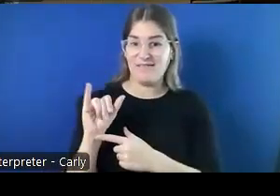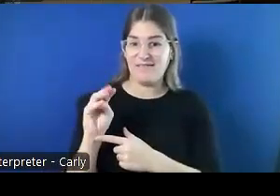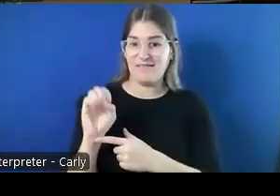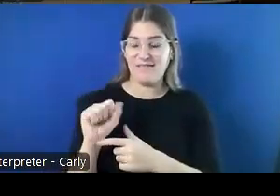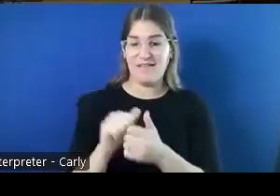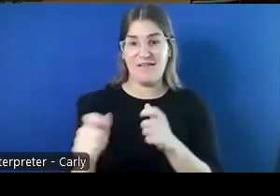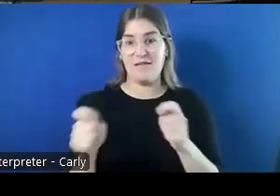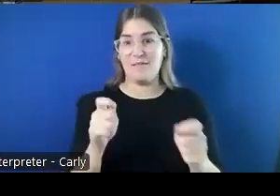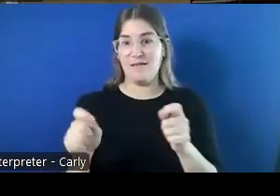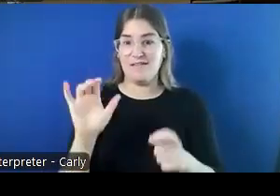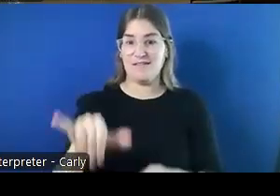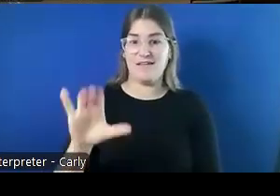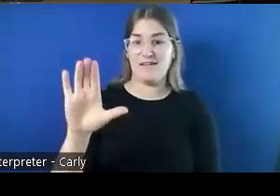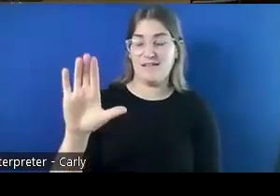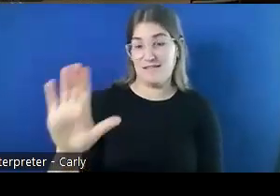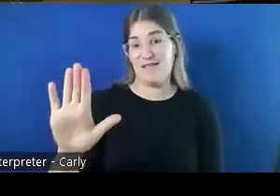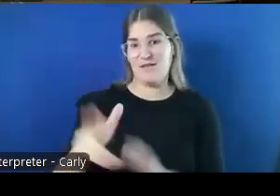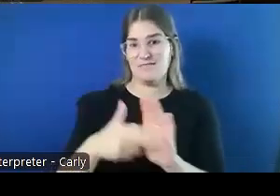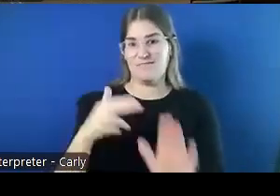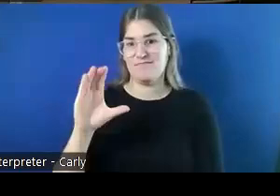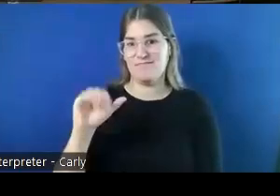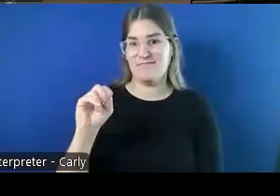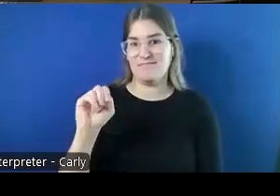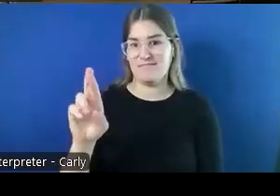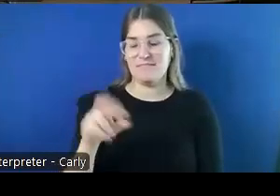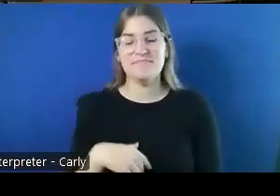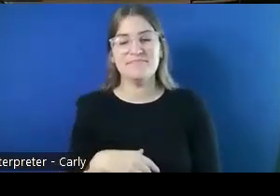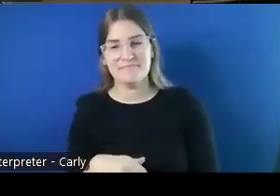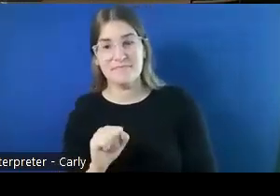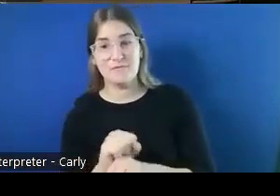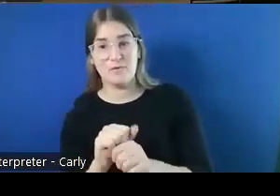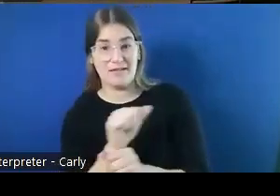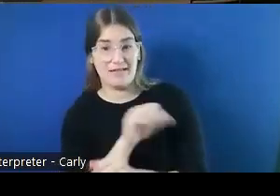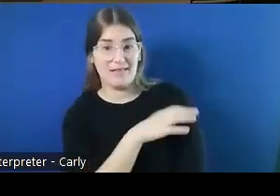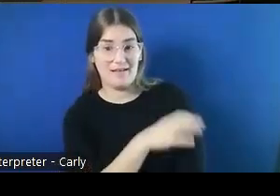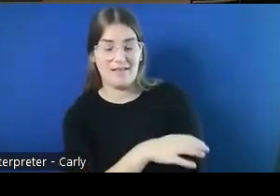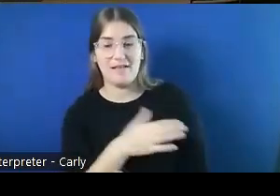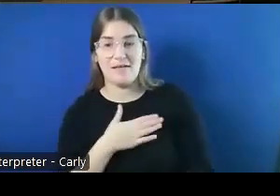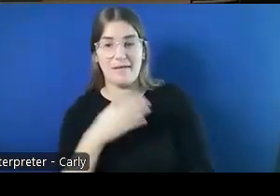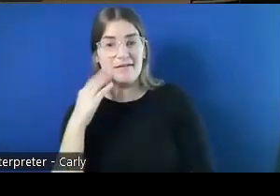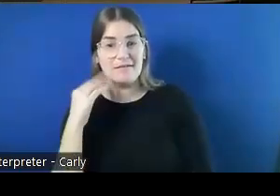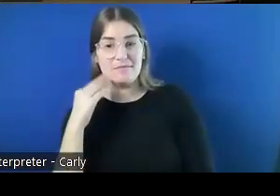that's a great one too you know I think in working clinically um in my experiences in the community